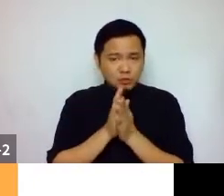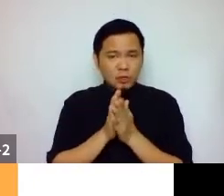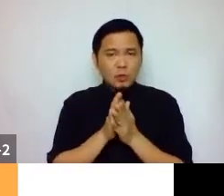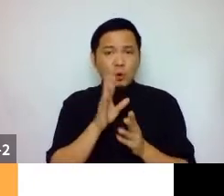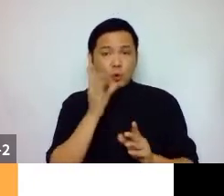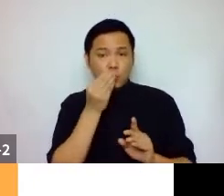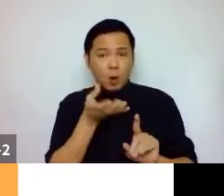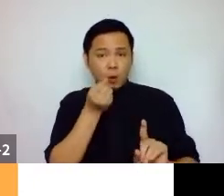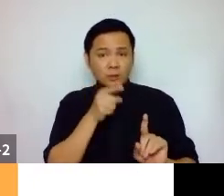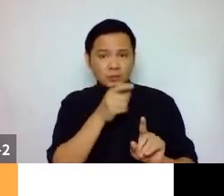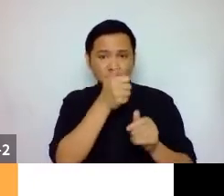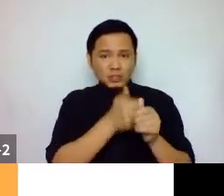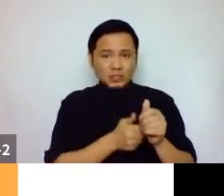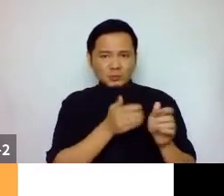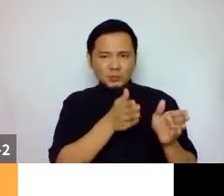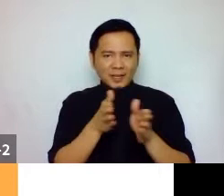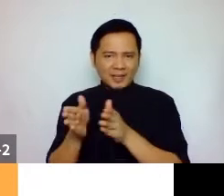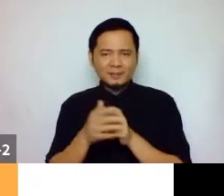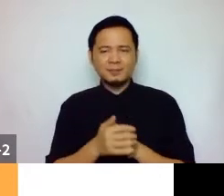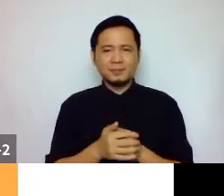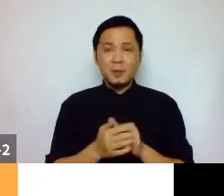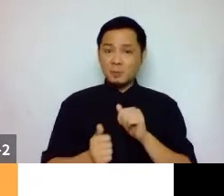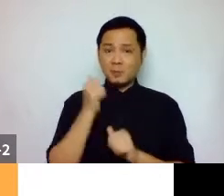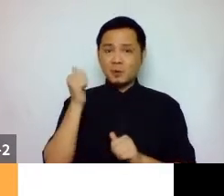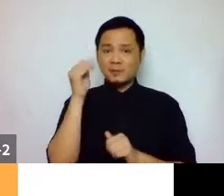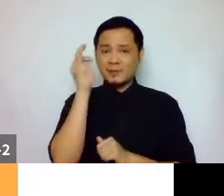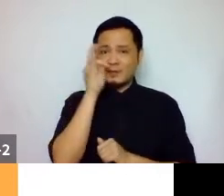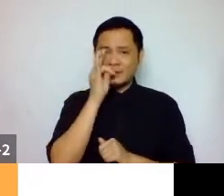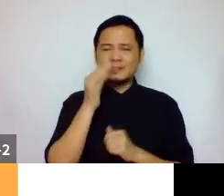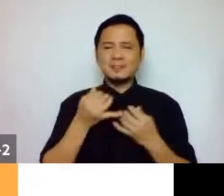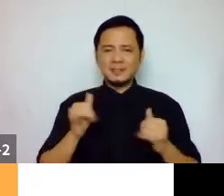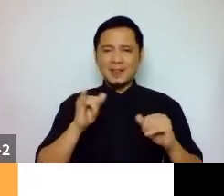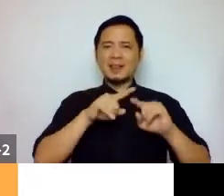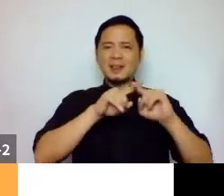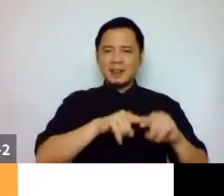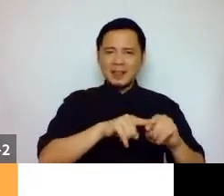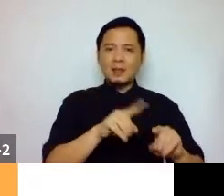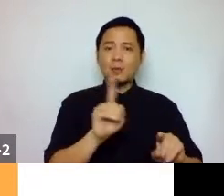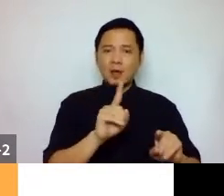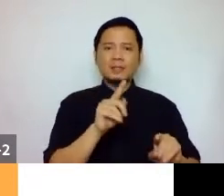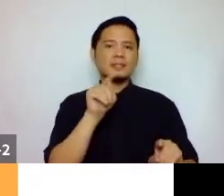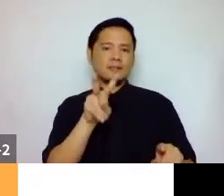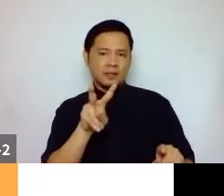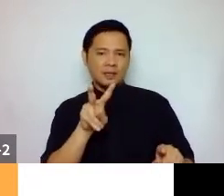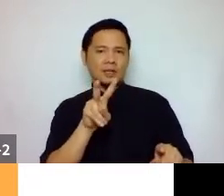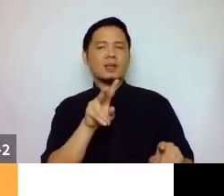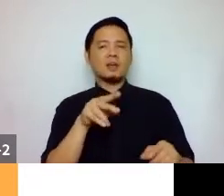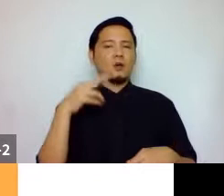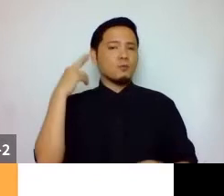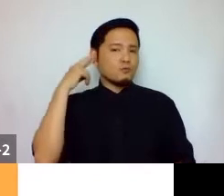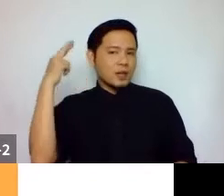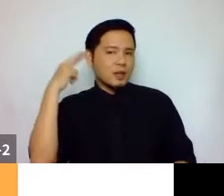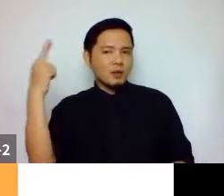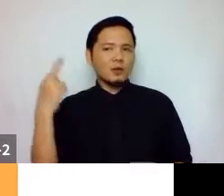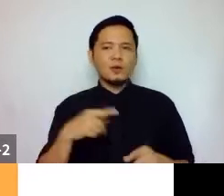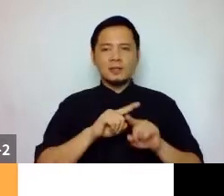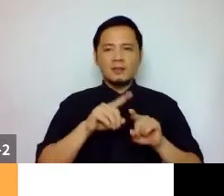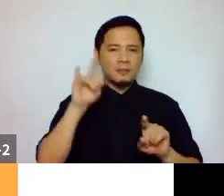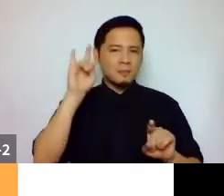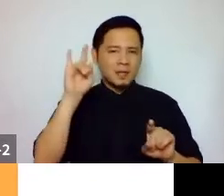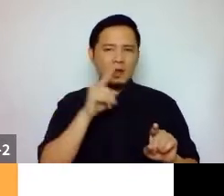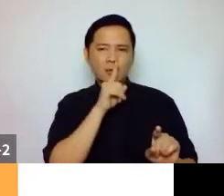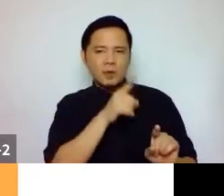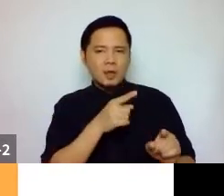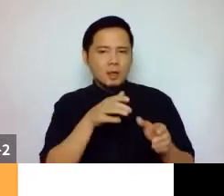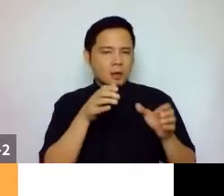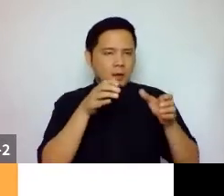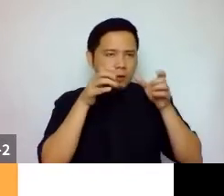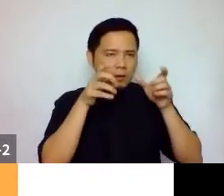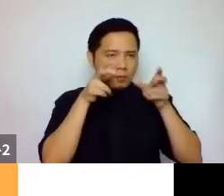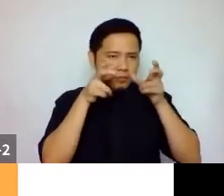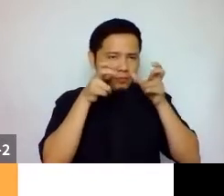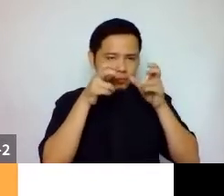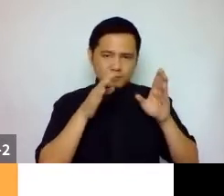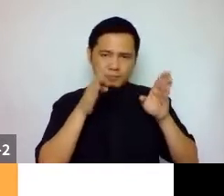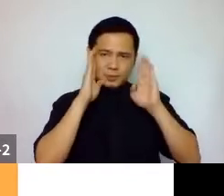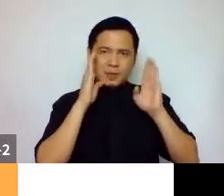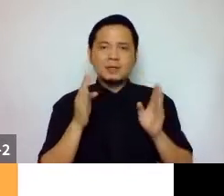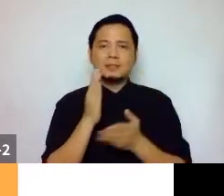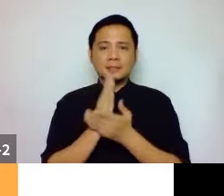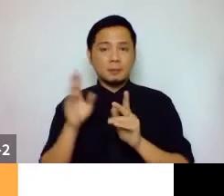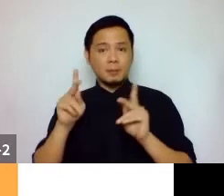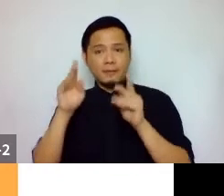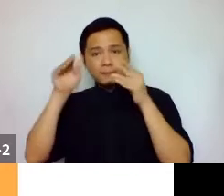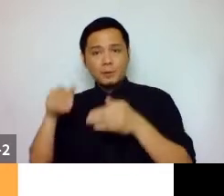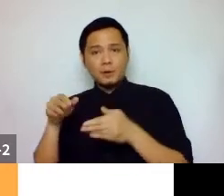So we know that the majority of Filipinos depend on television, radio, and other traditional media but even if a lot of us are on Facebook and social media,